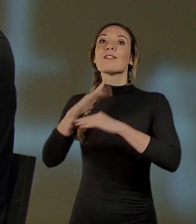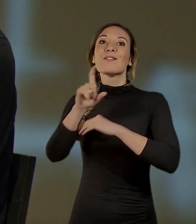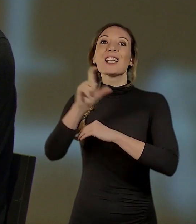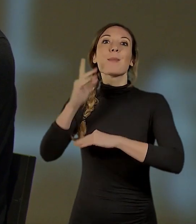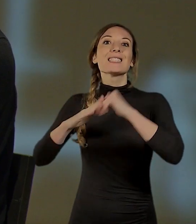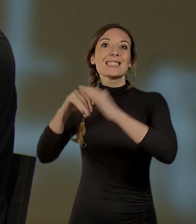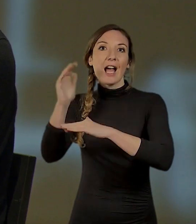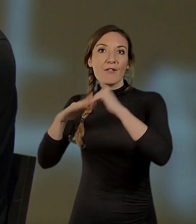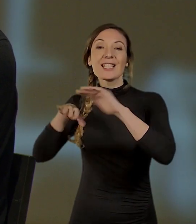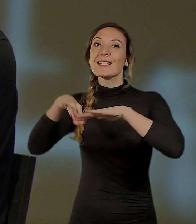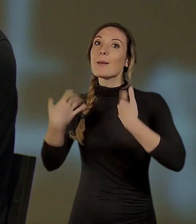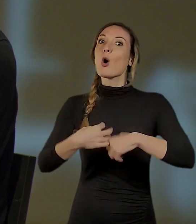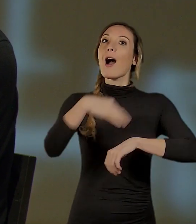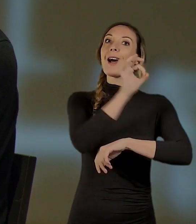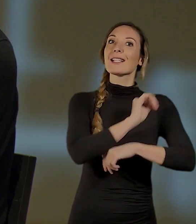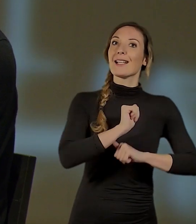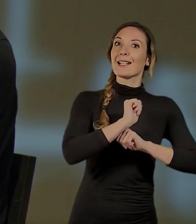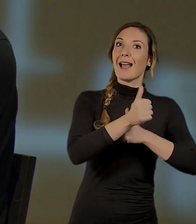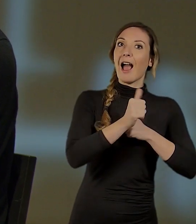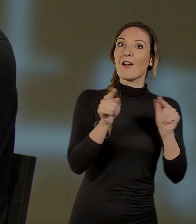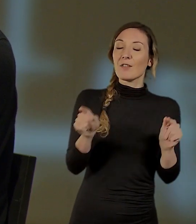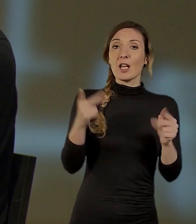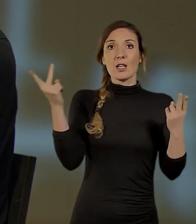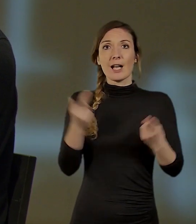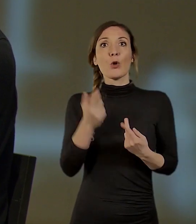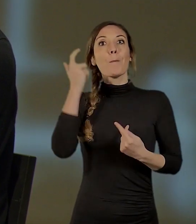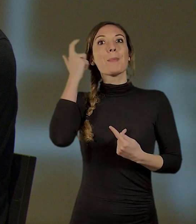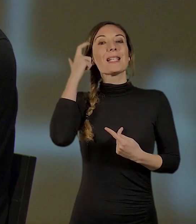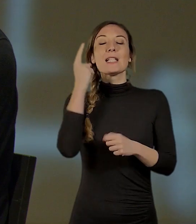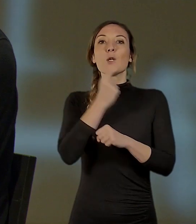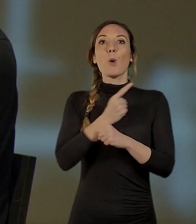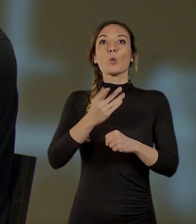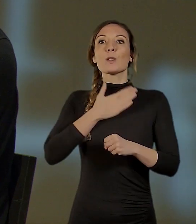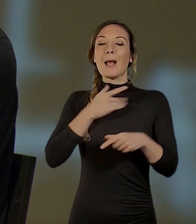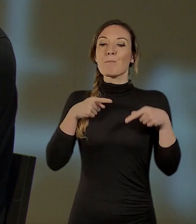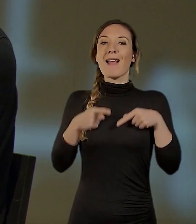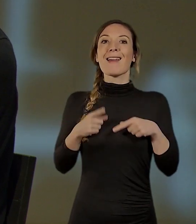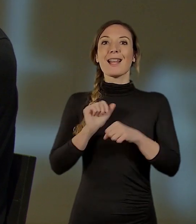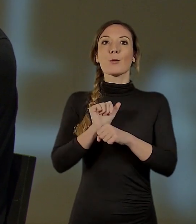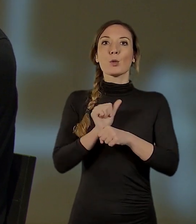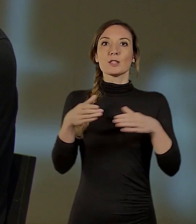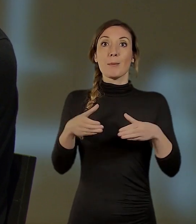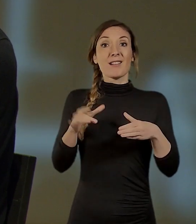Whether it's within the waterfront or within the planned tram line or the entire surroundings.